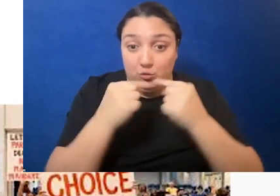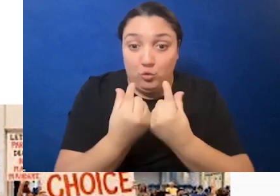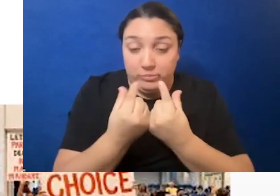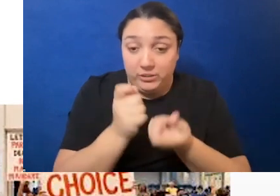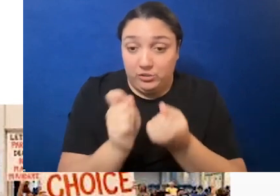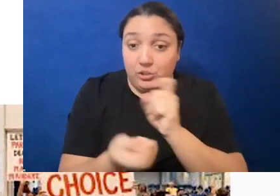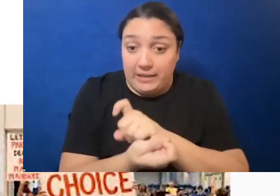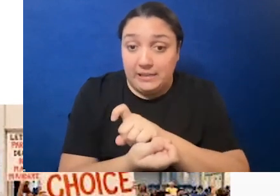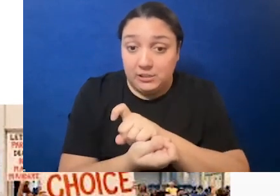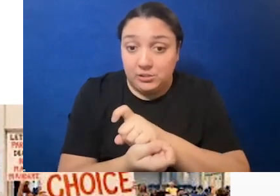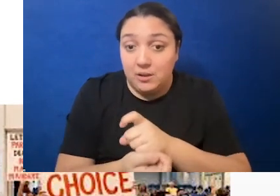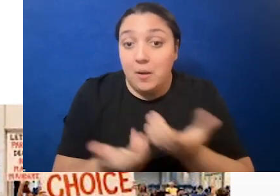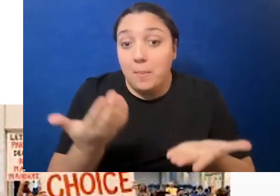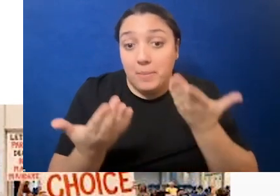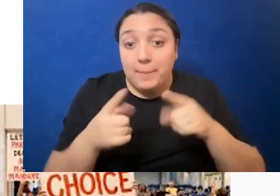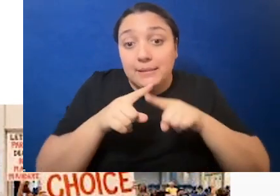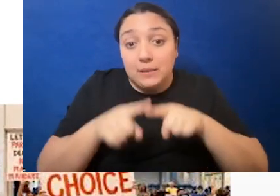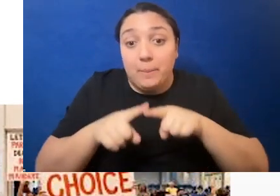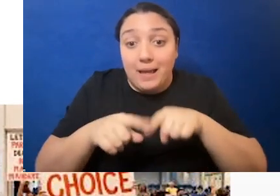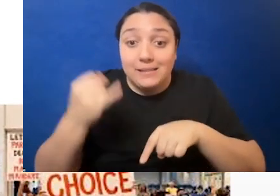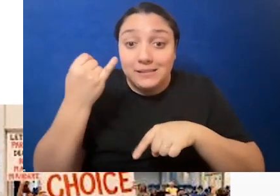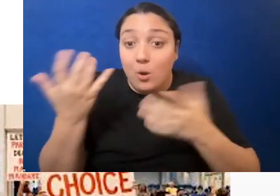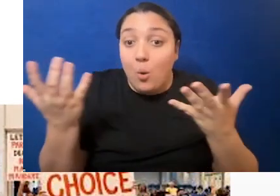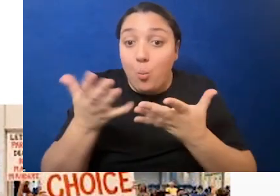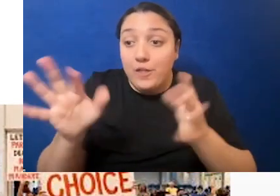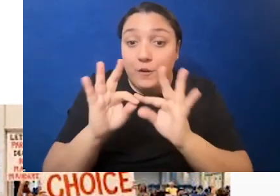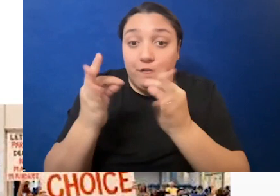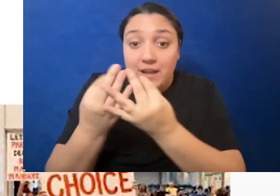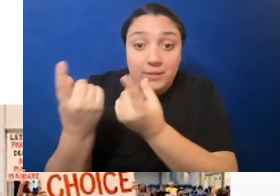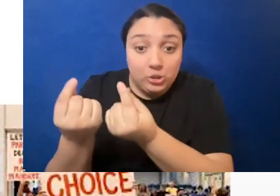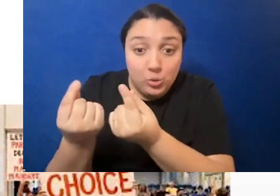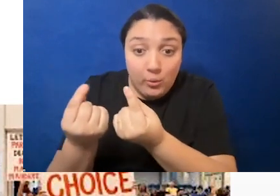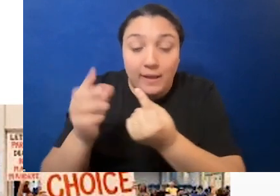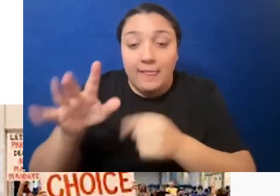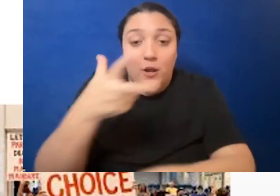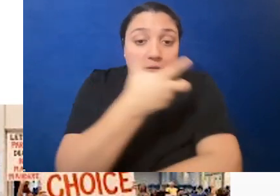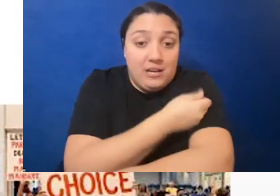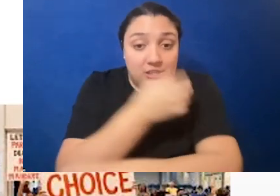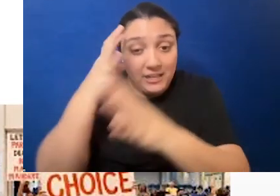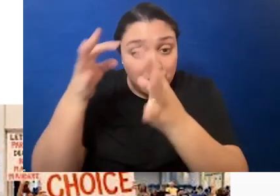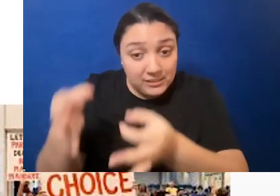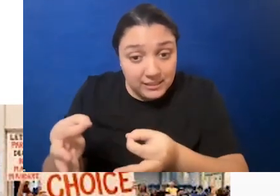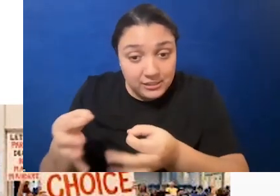GROUPS, WHETHER IT WAS BASED ON WHAT THE FAMILY WAS DOING SAFETY WISE OR THE VACCINATION CHOICES